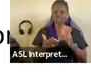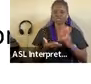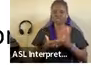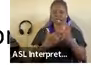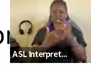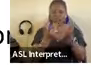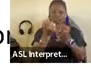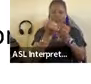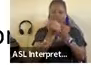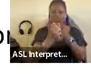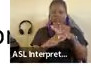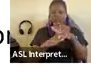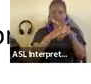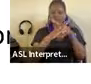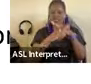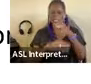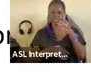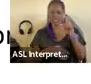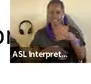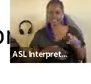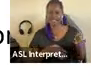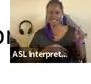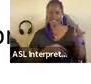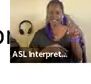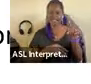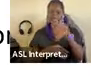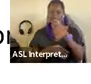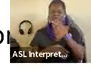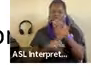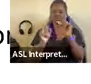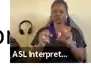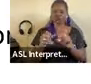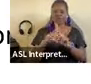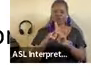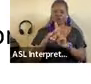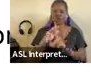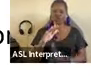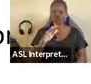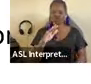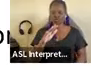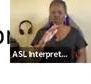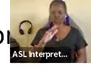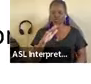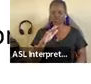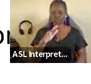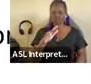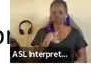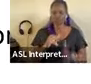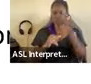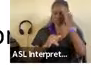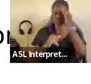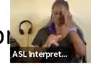to think about who could potentially slip through the cracks of the medical system. We know that much of the response is going